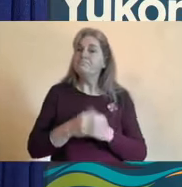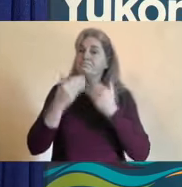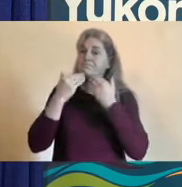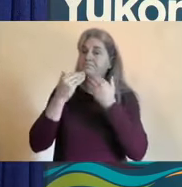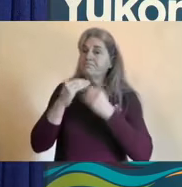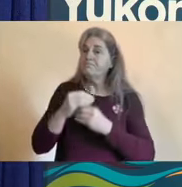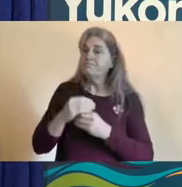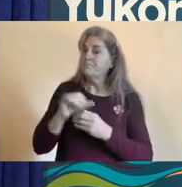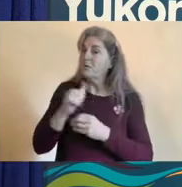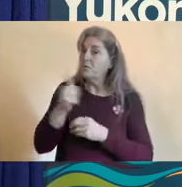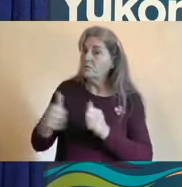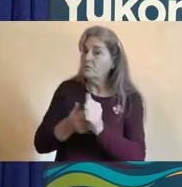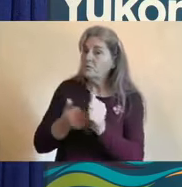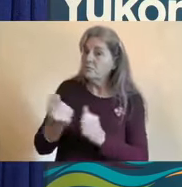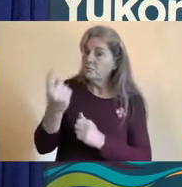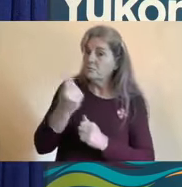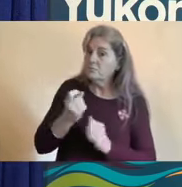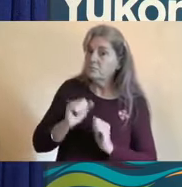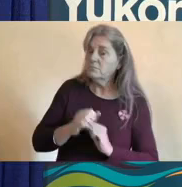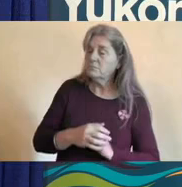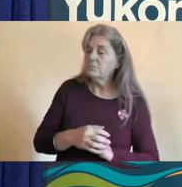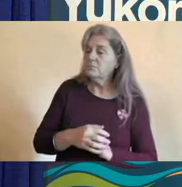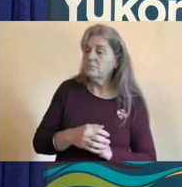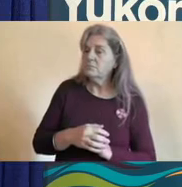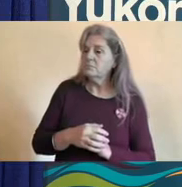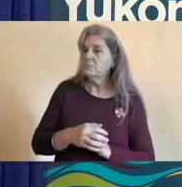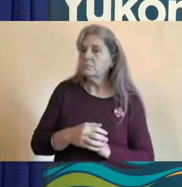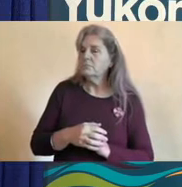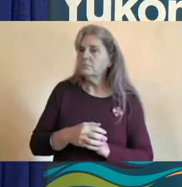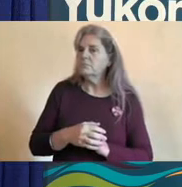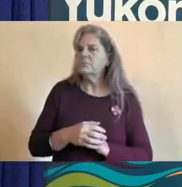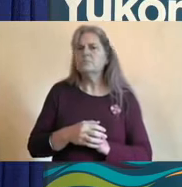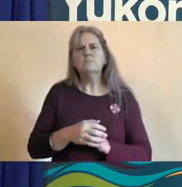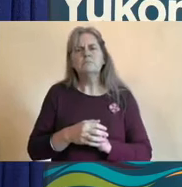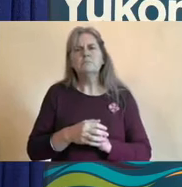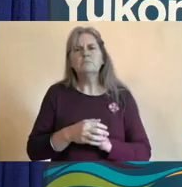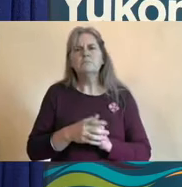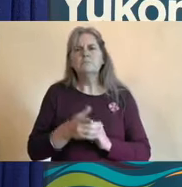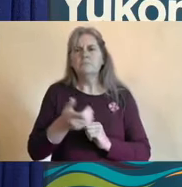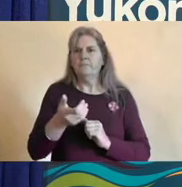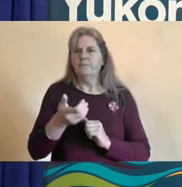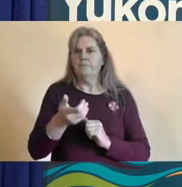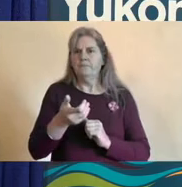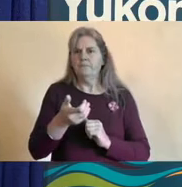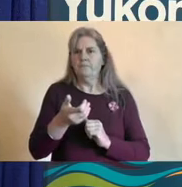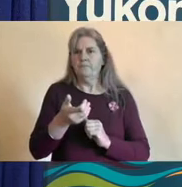Do you have a follow-up? Reporter: Any designated